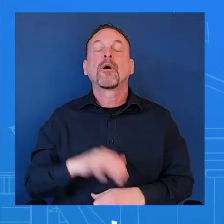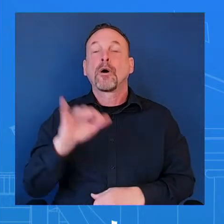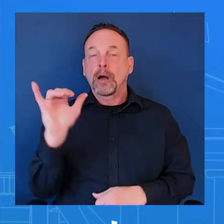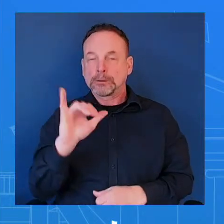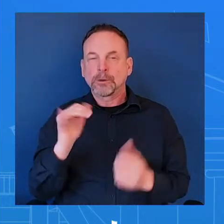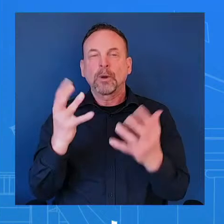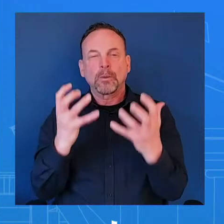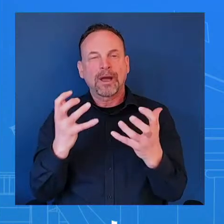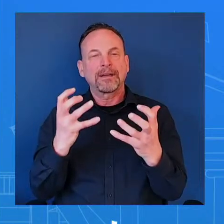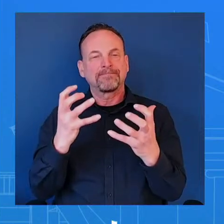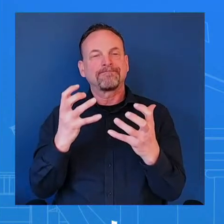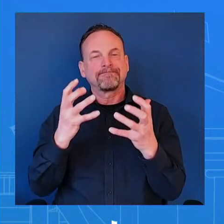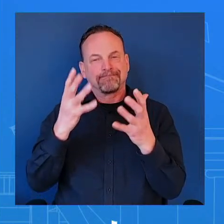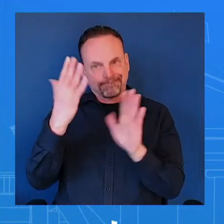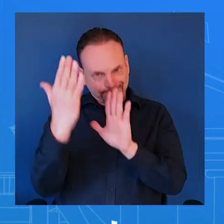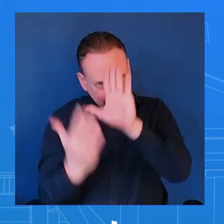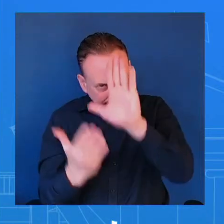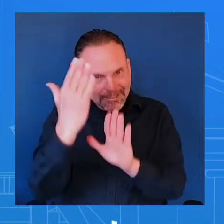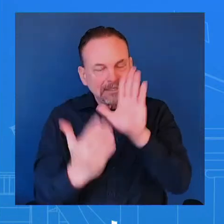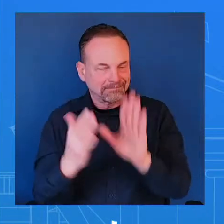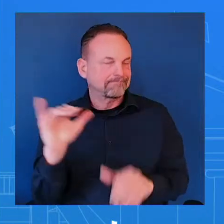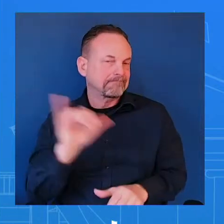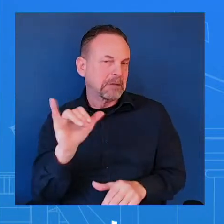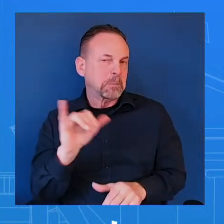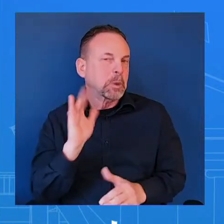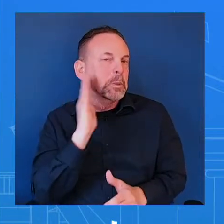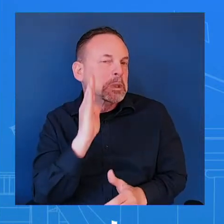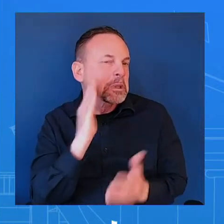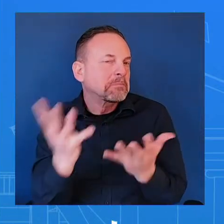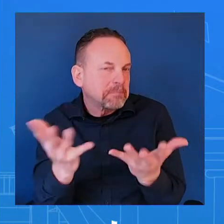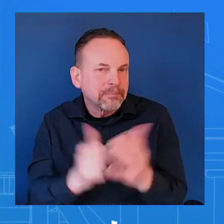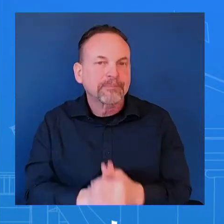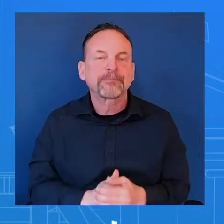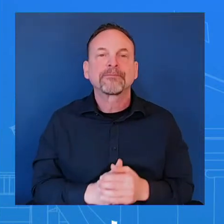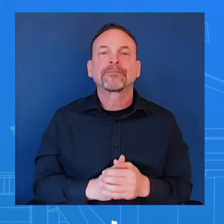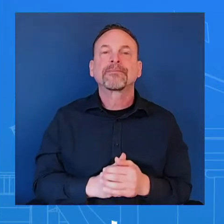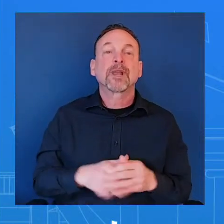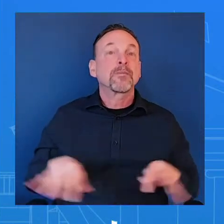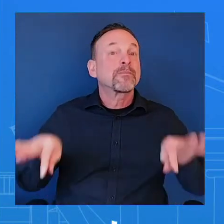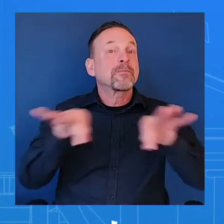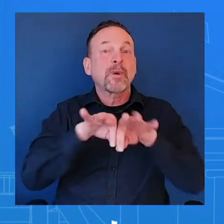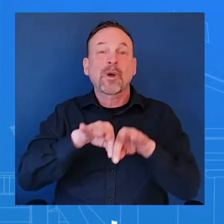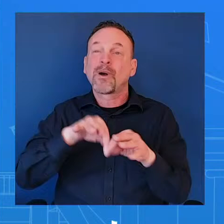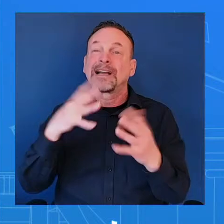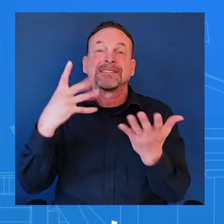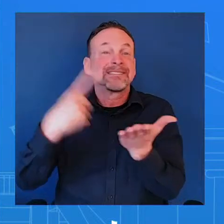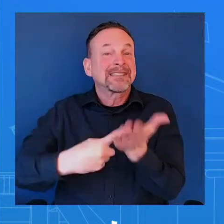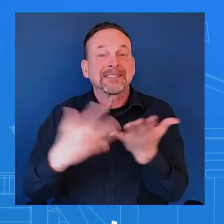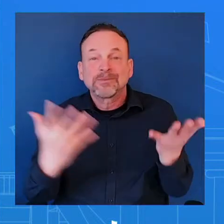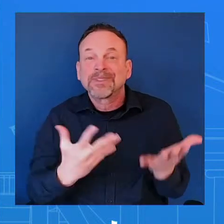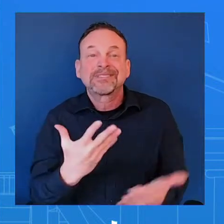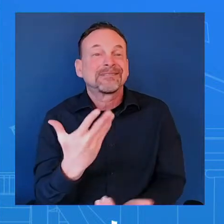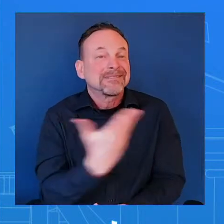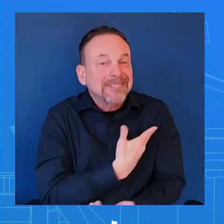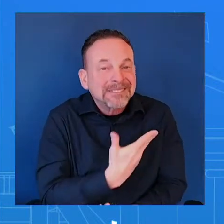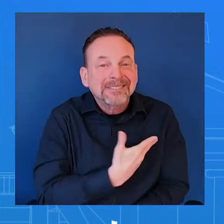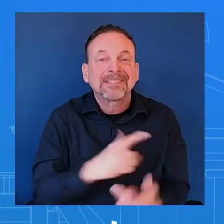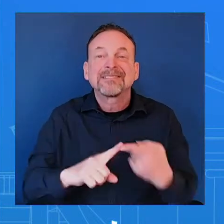in Rafah, a military operation in -- we believe is not the way to move forward. There is a active conversations happening